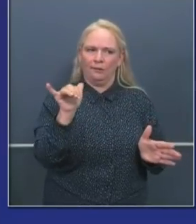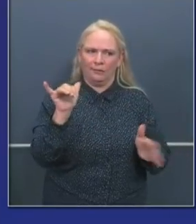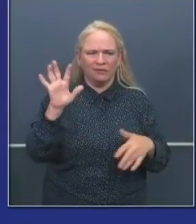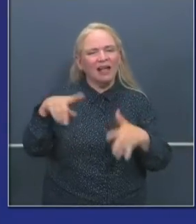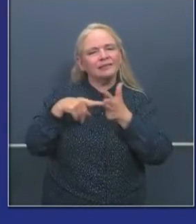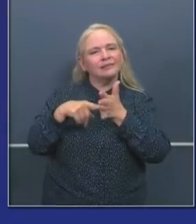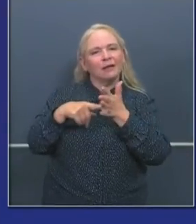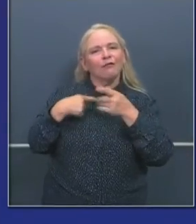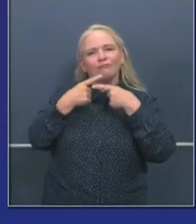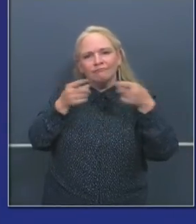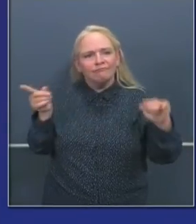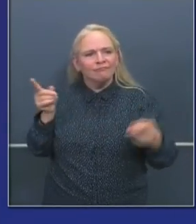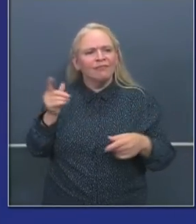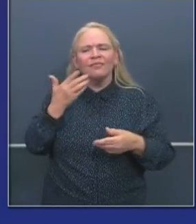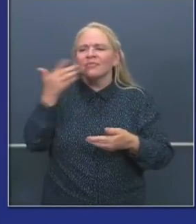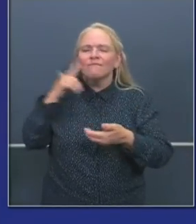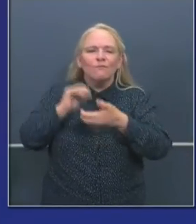IT'S MANDATORY HERE IN THE